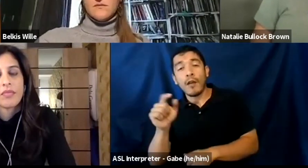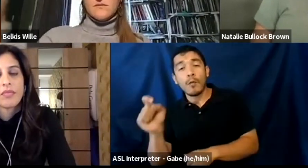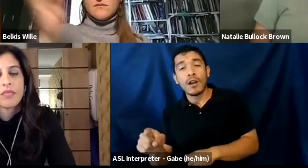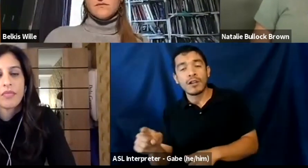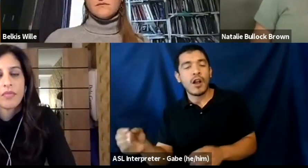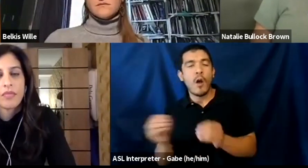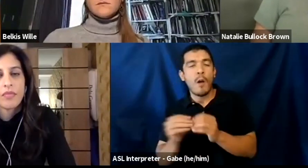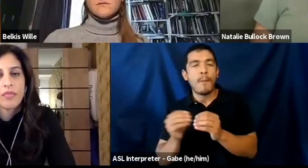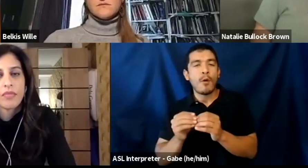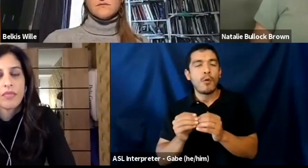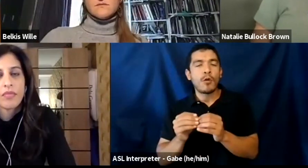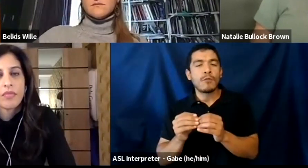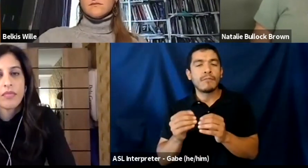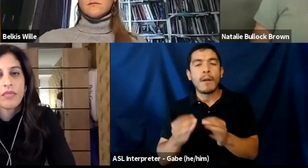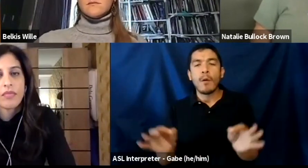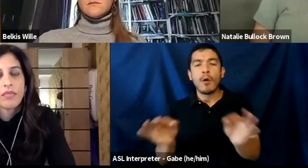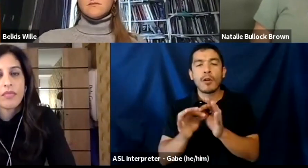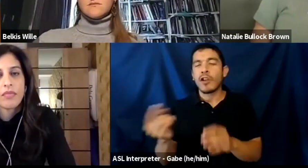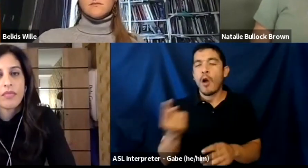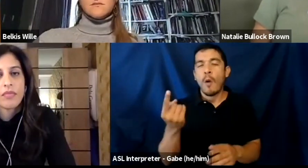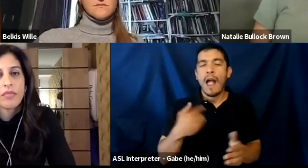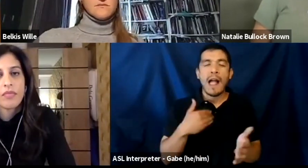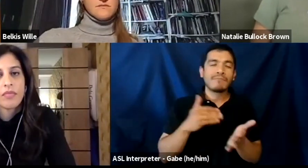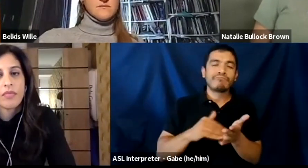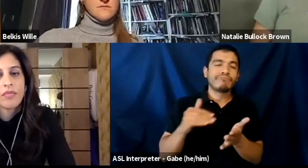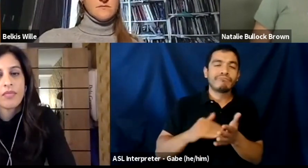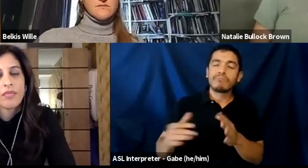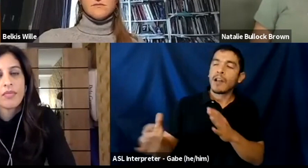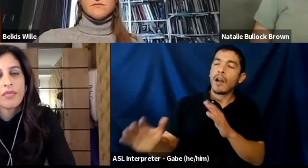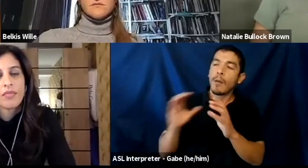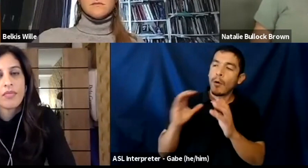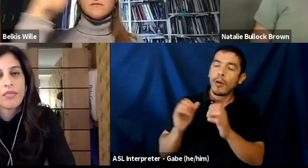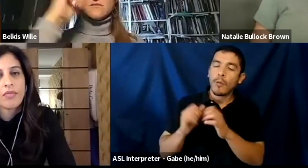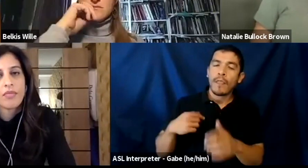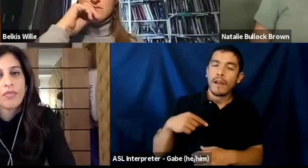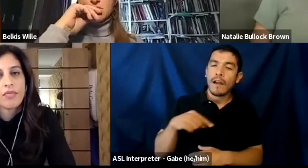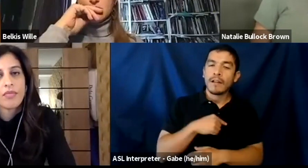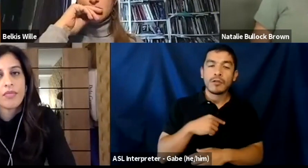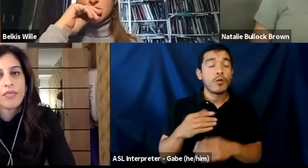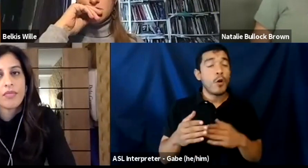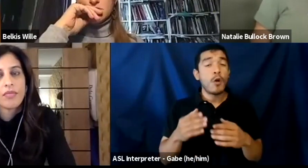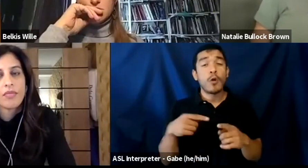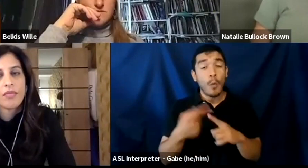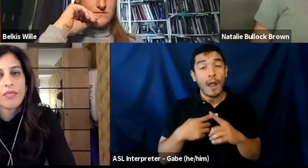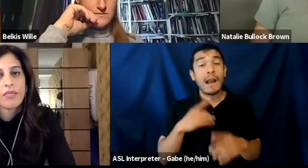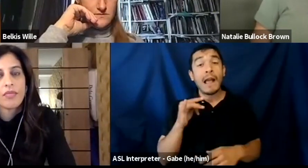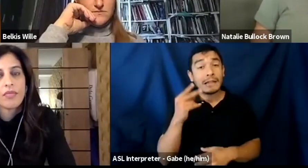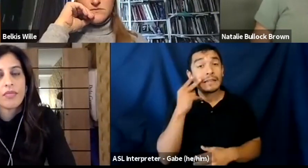So, there was always a consistent line of communication. So, ultimately, when I did see the film and I was like, "Oh, wow, okay, great."